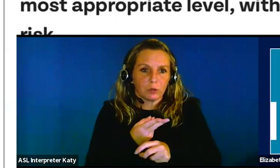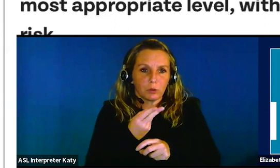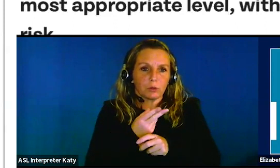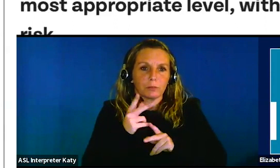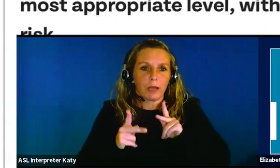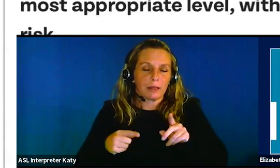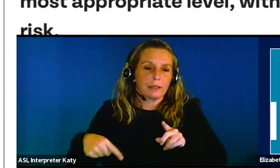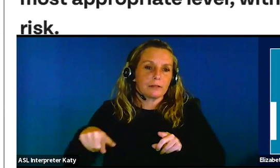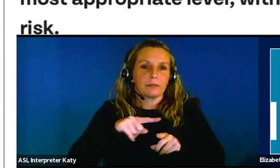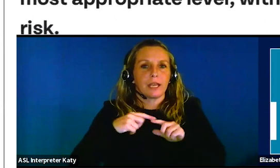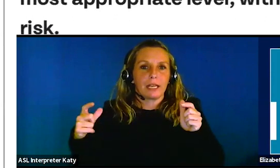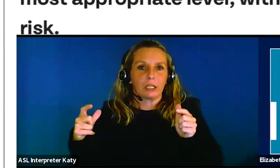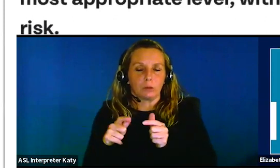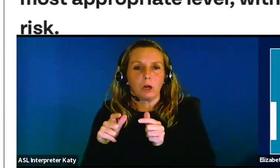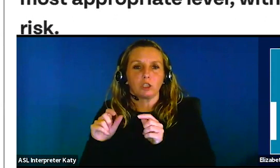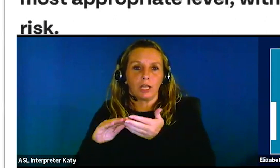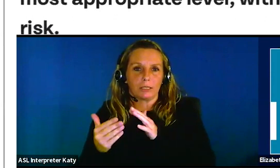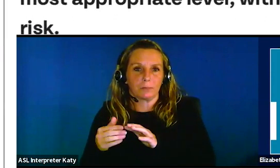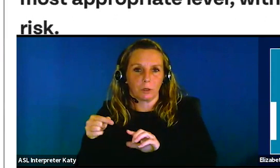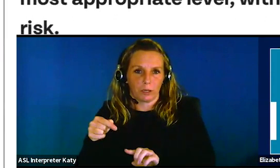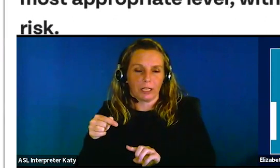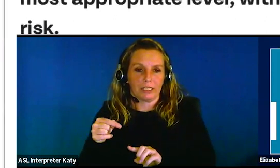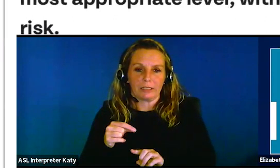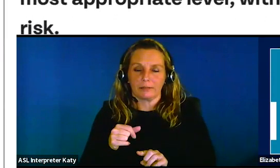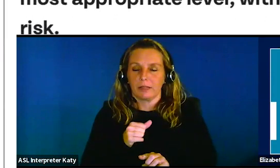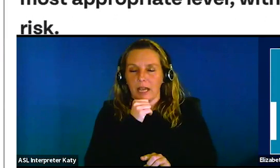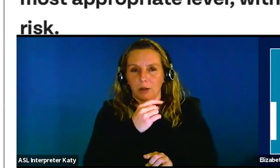I don't believe our message gets to them and they feel